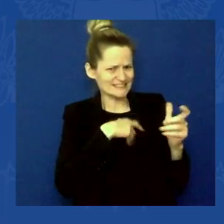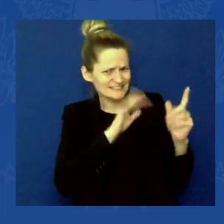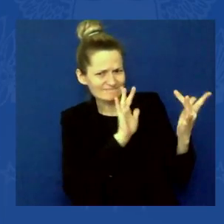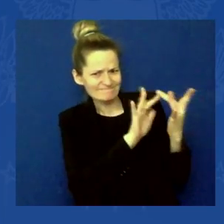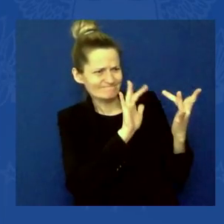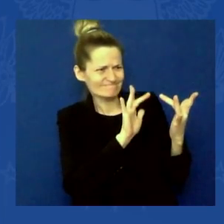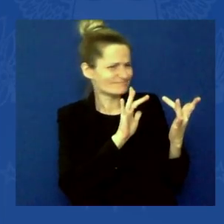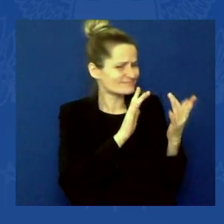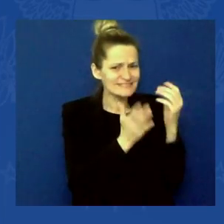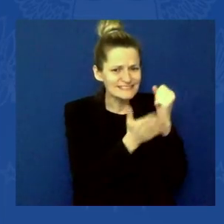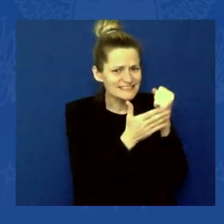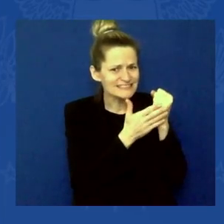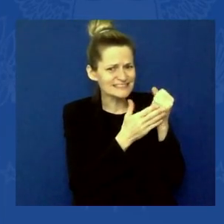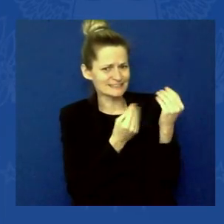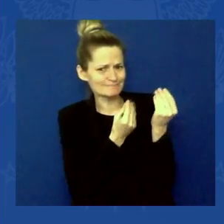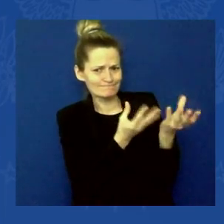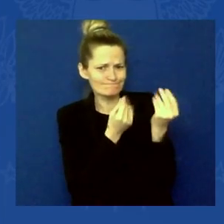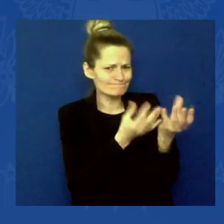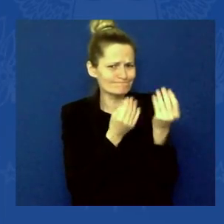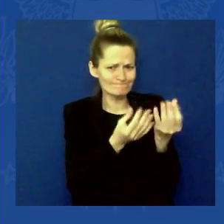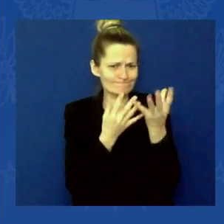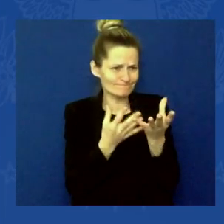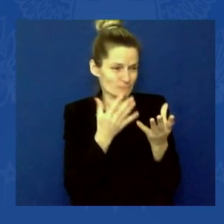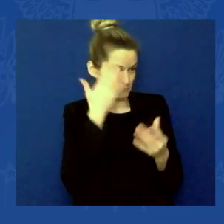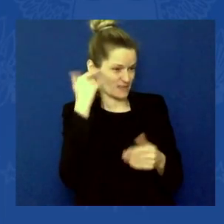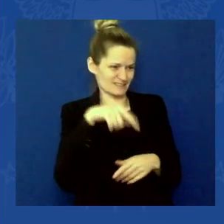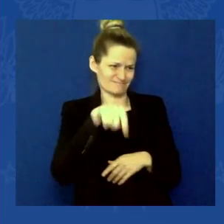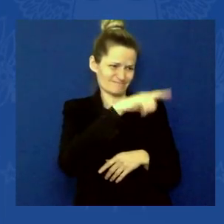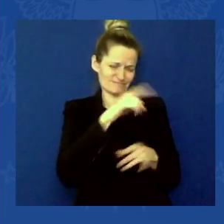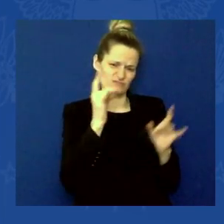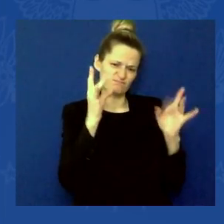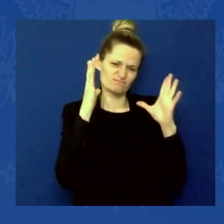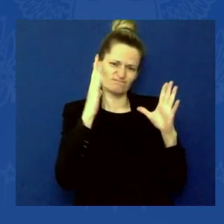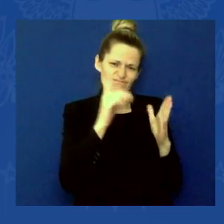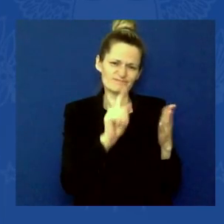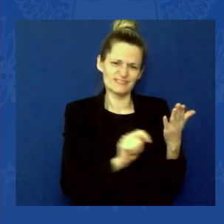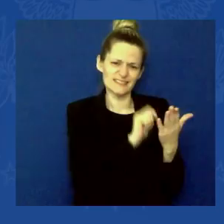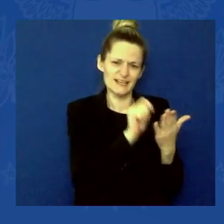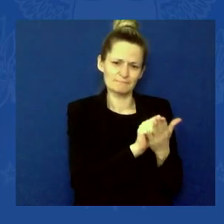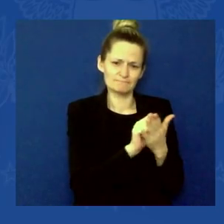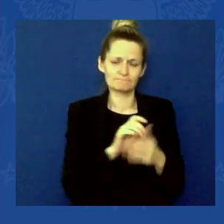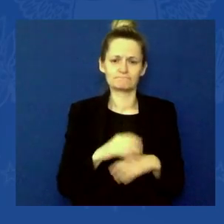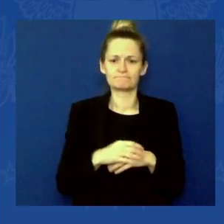Let me also say a few words about what is -- what is now Tropical Storm -- not hurricane --